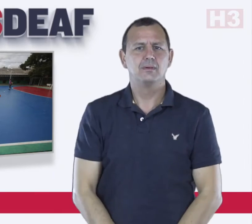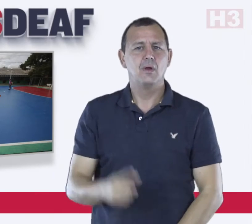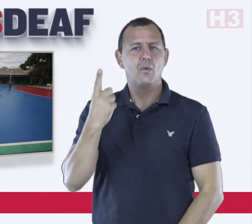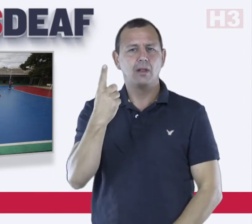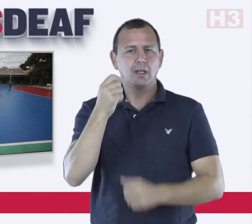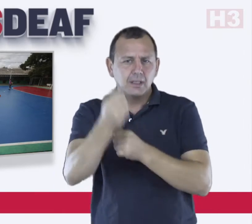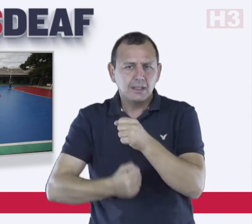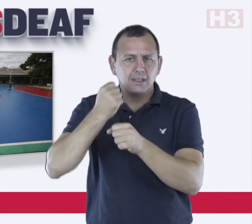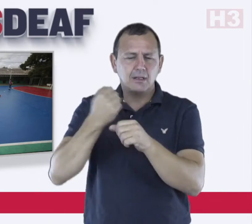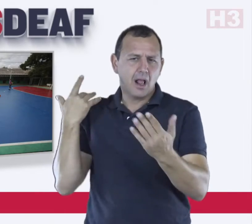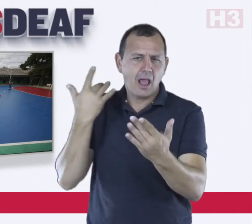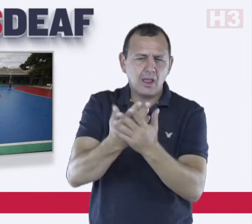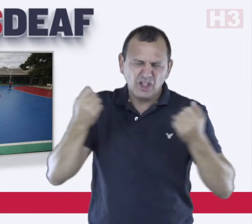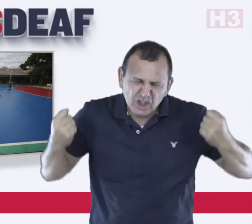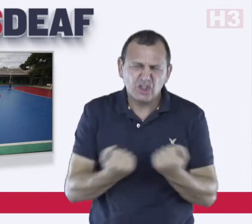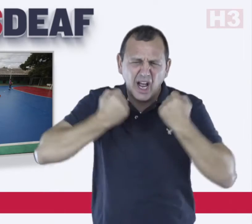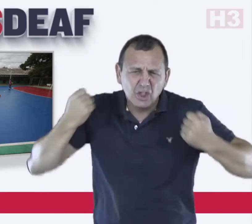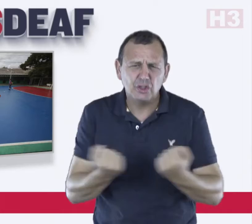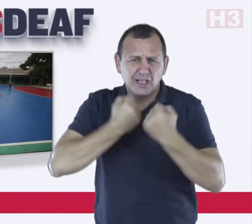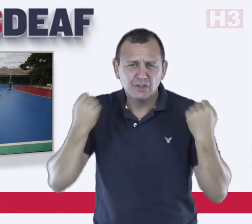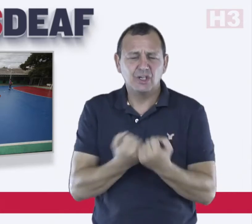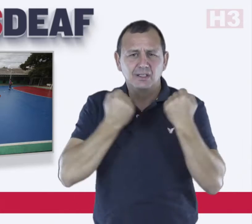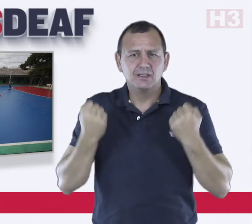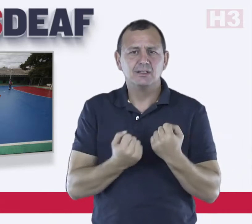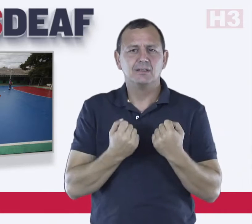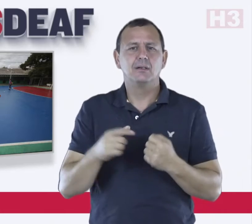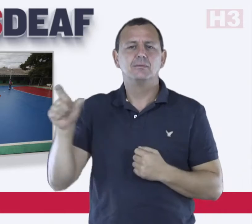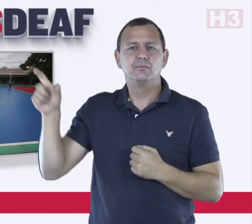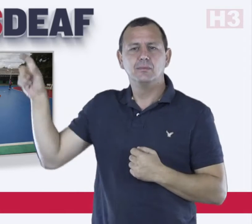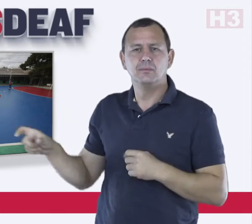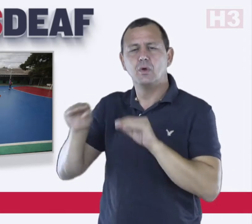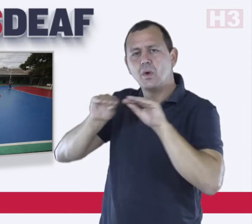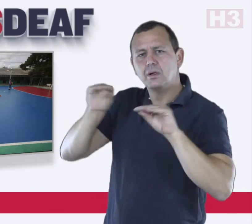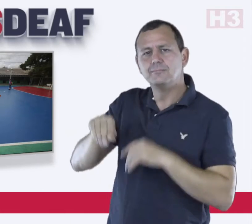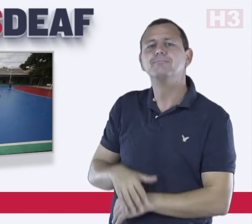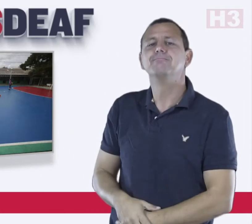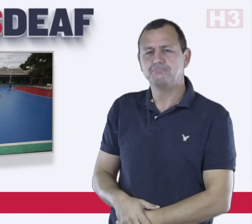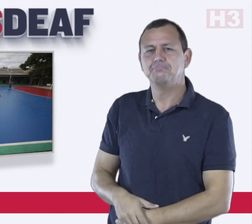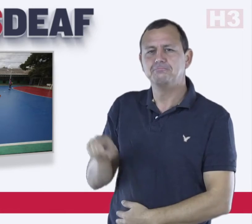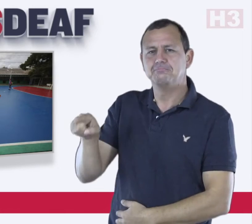After one year, the coach thought the team